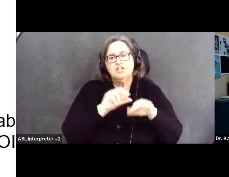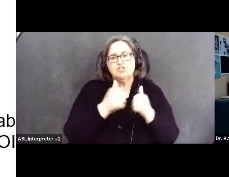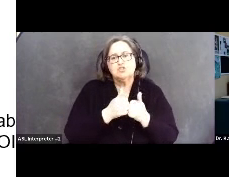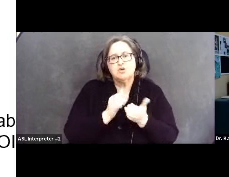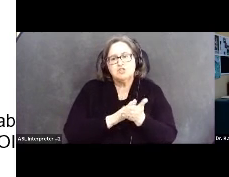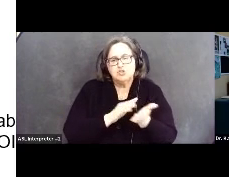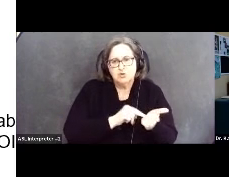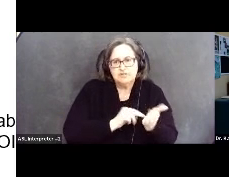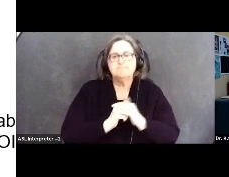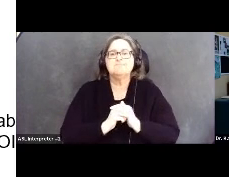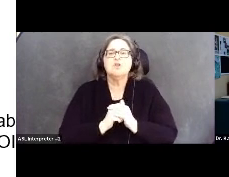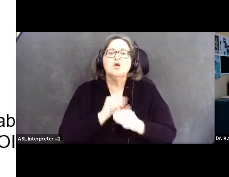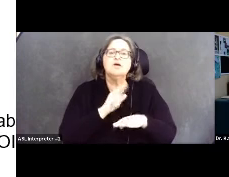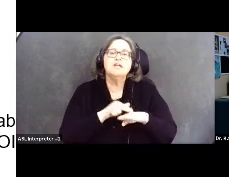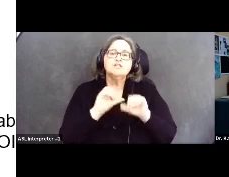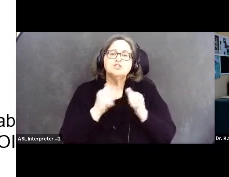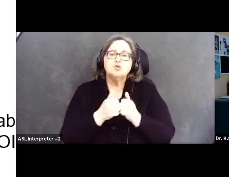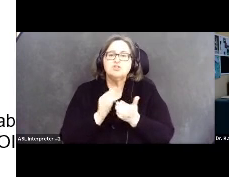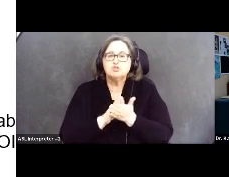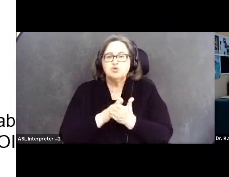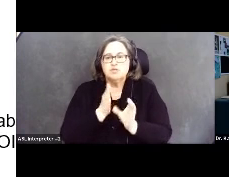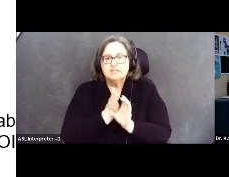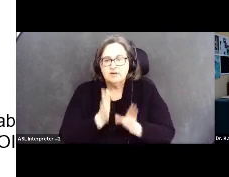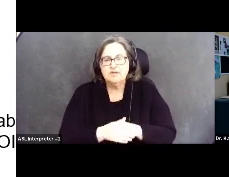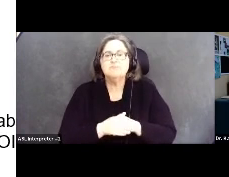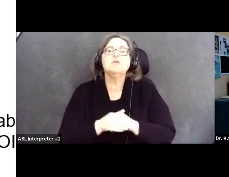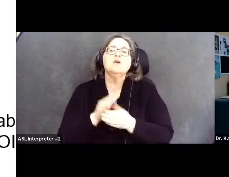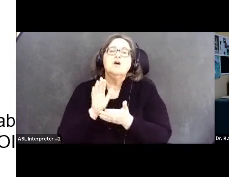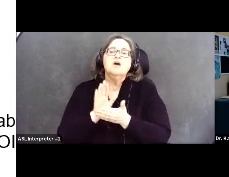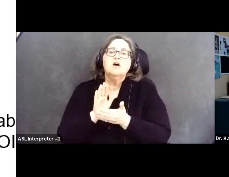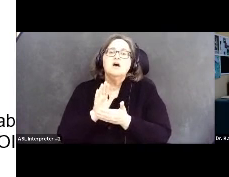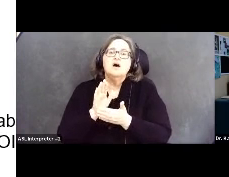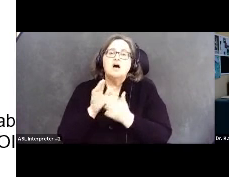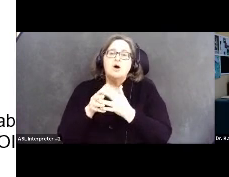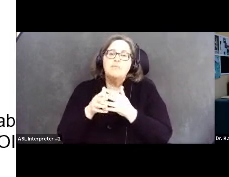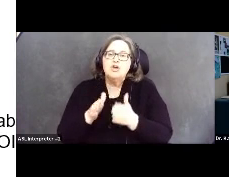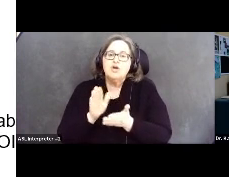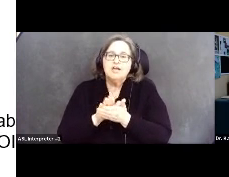national association of school psychologists, American academy of pediatrics, neurology,